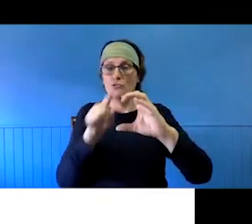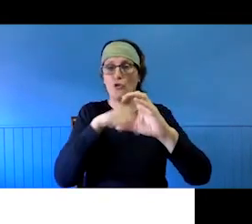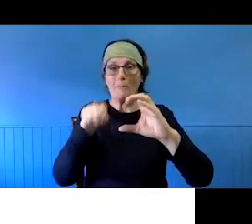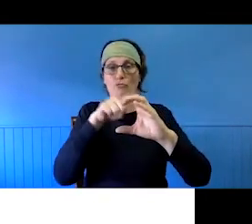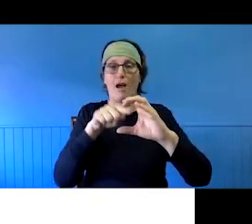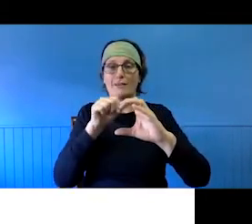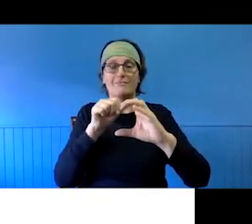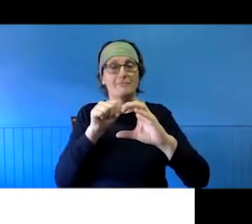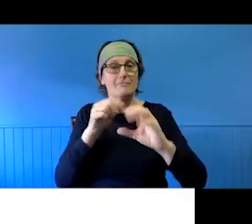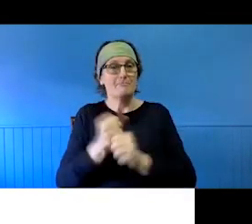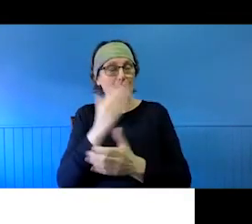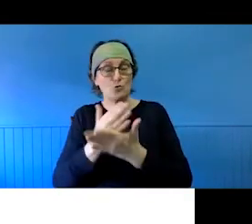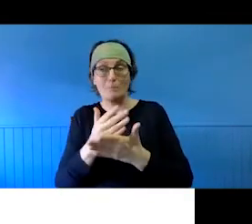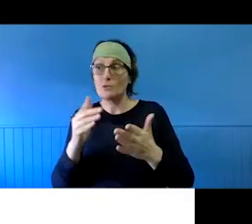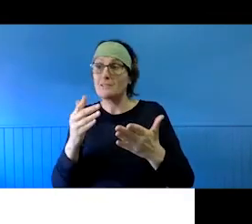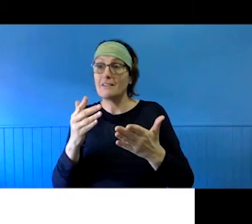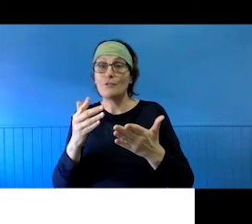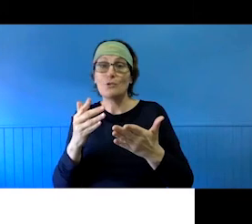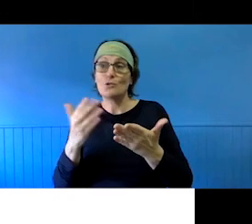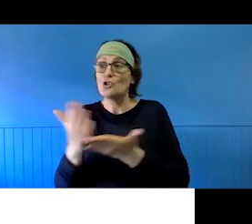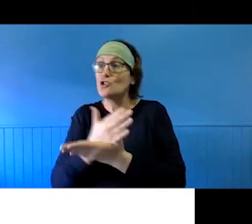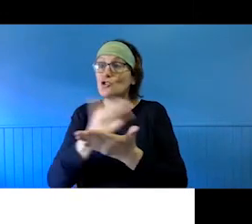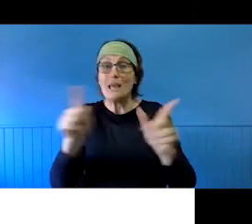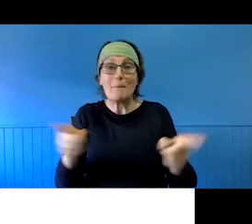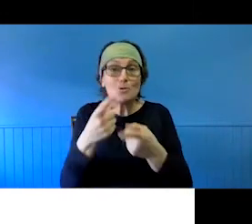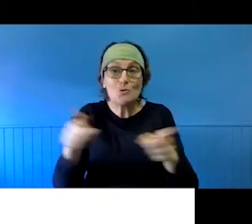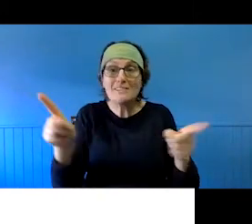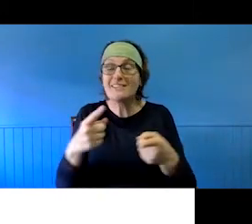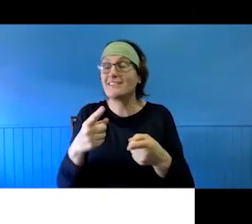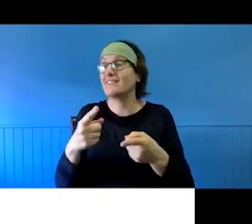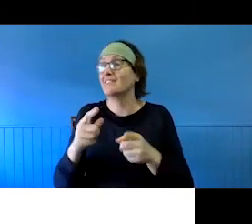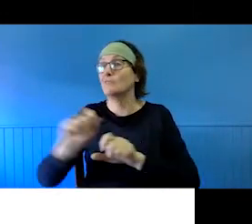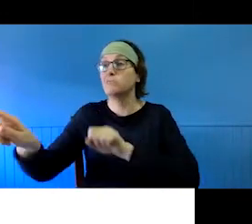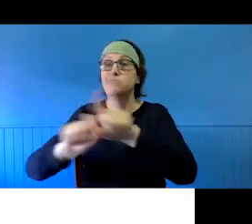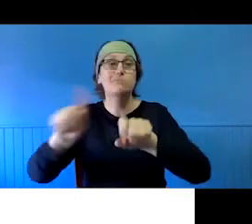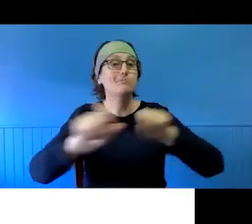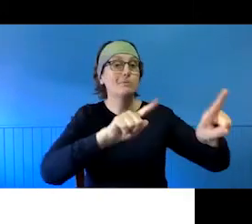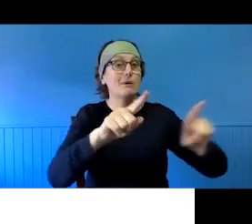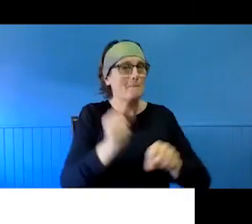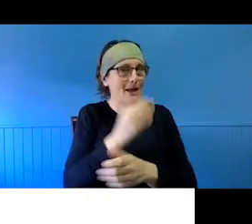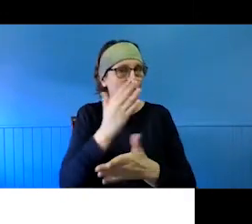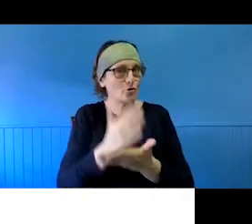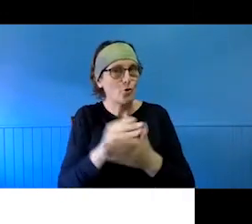so simple to send and scan but that's really not what we want - that's not good practice.